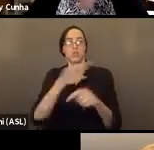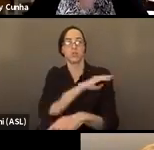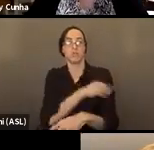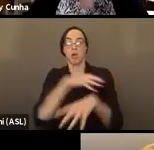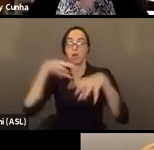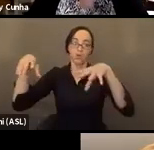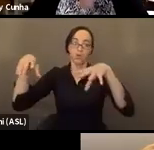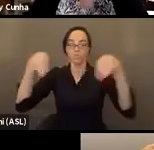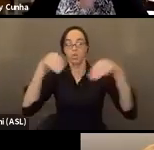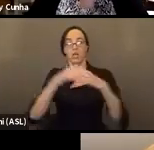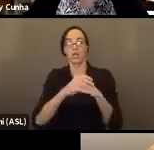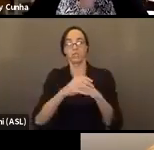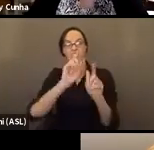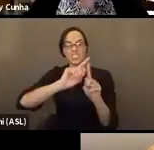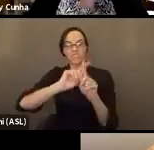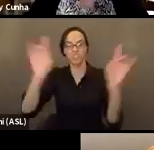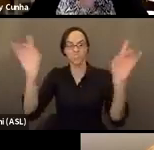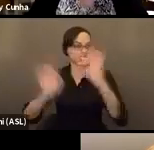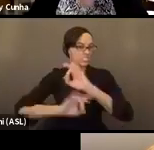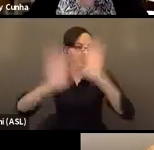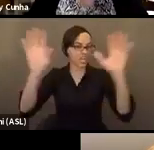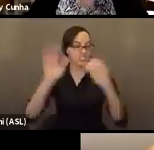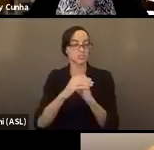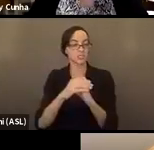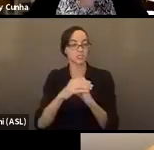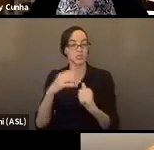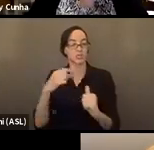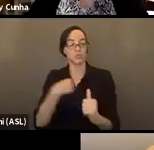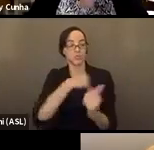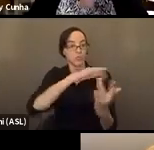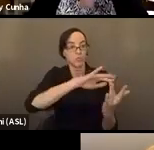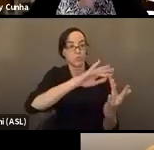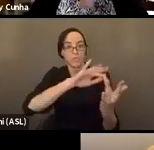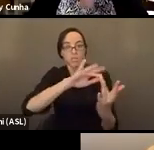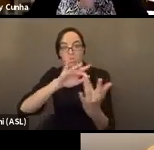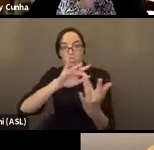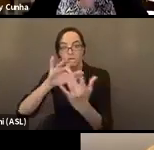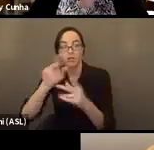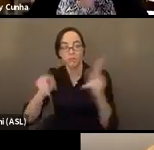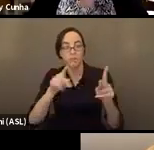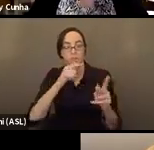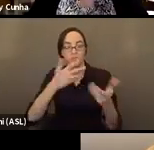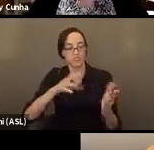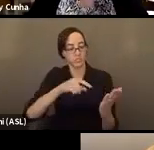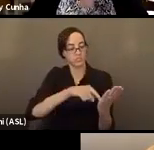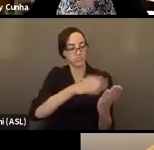signed up in our programs to make sure that they have a plan and to make sure that they